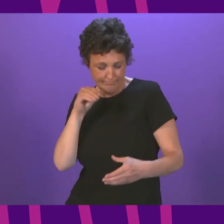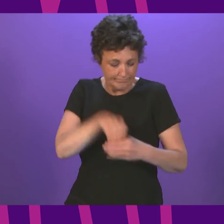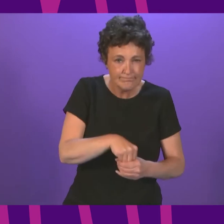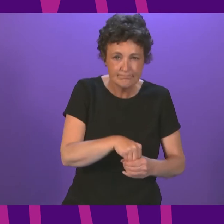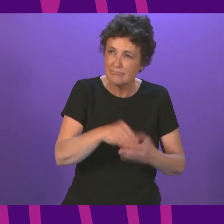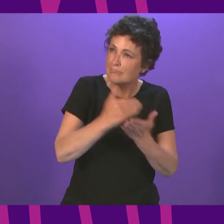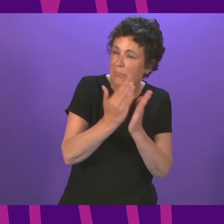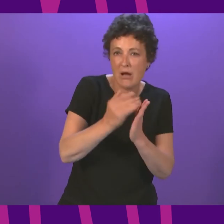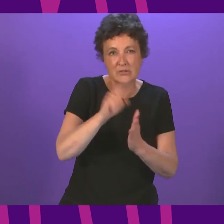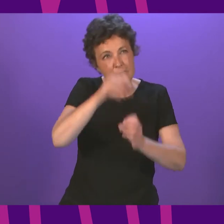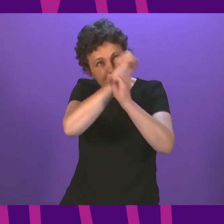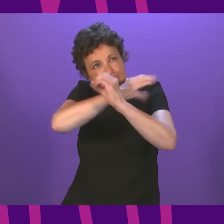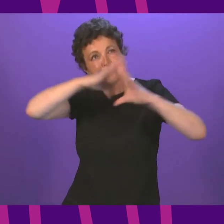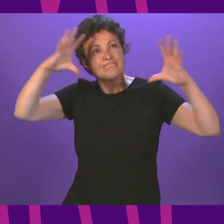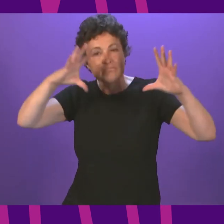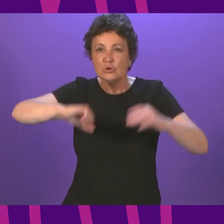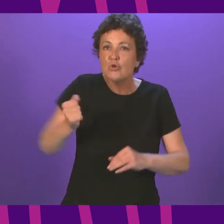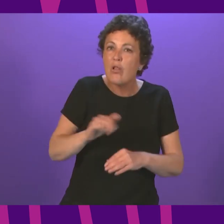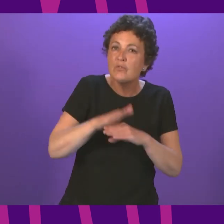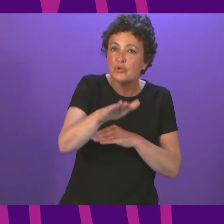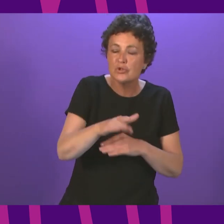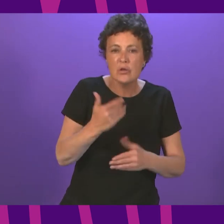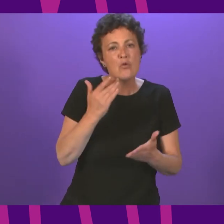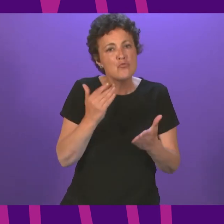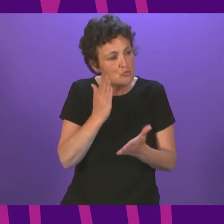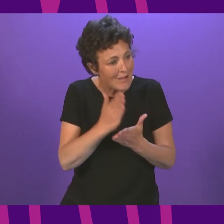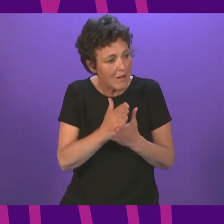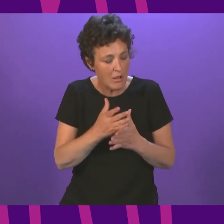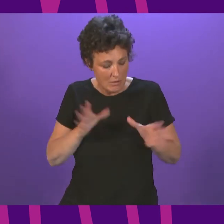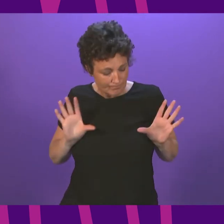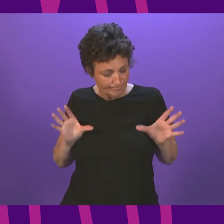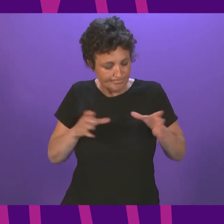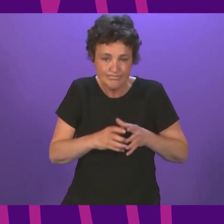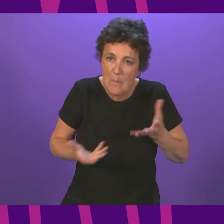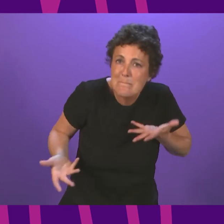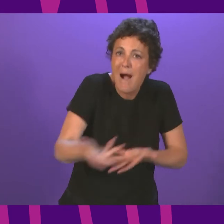... Increasing collective bargaining in Scotland is not just a trade union objective. It is a national objective.”